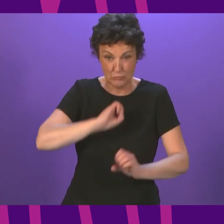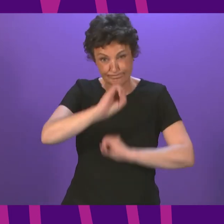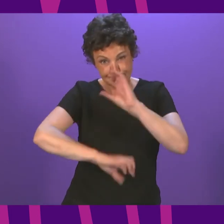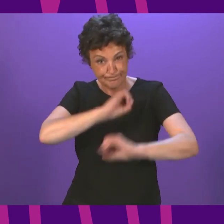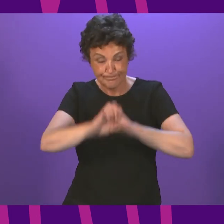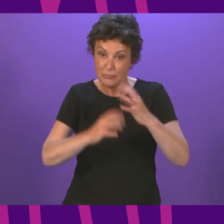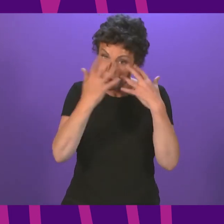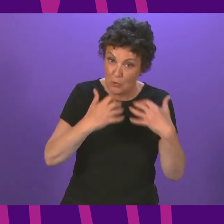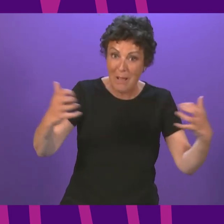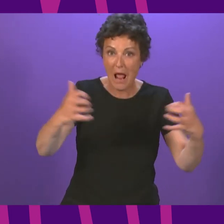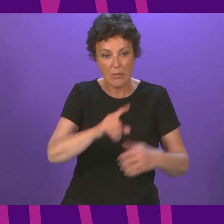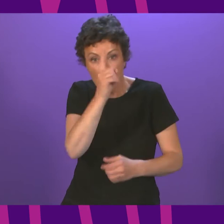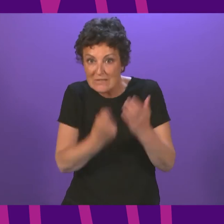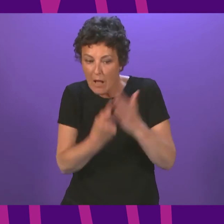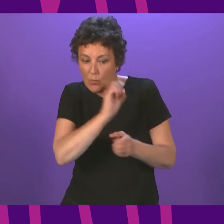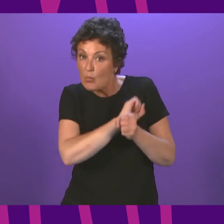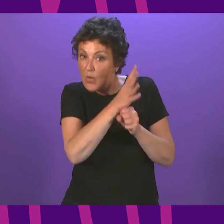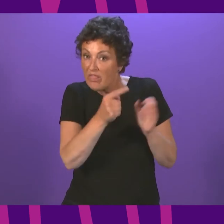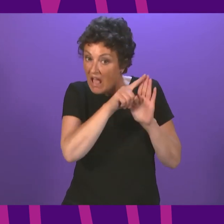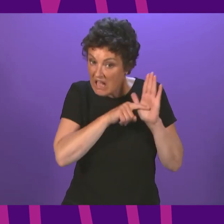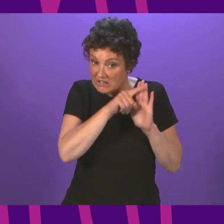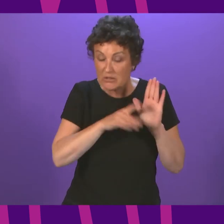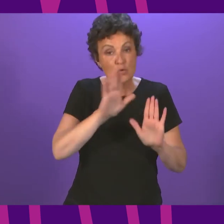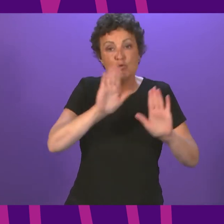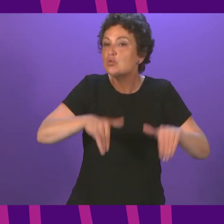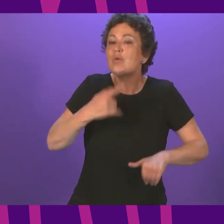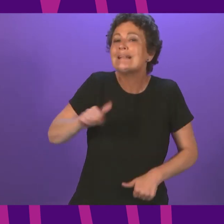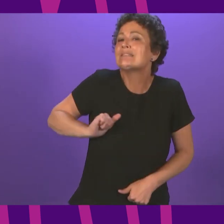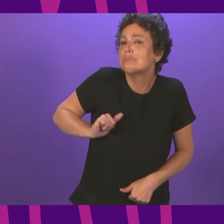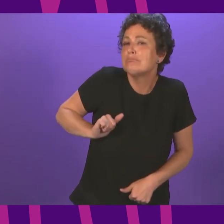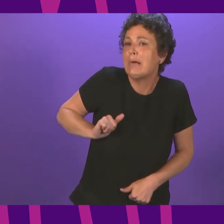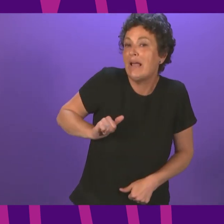or expiry of provisions. I do not expect that the cabinet secretary will be too surprised